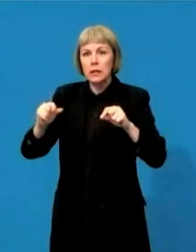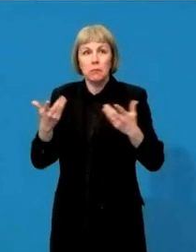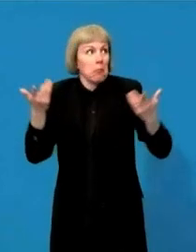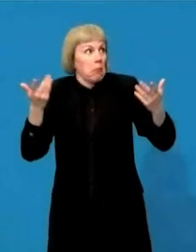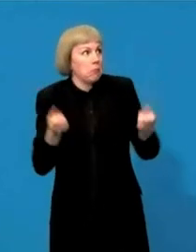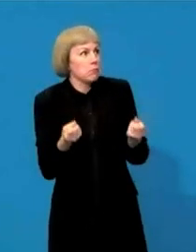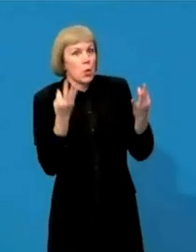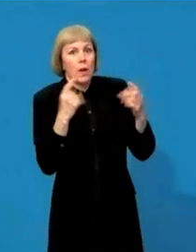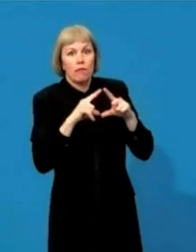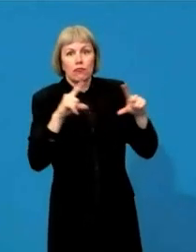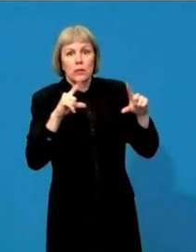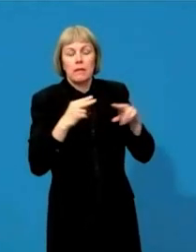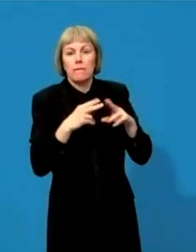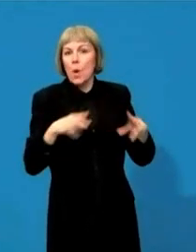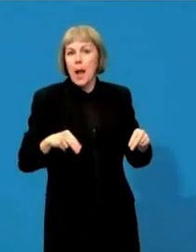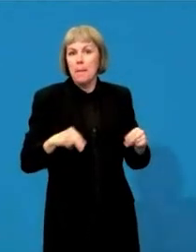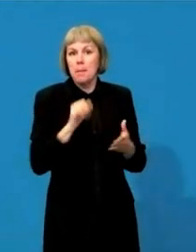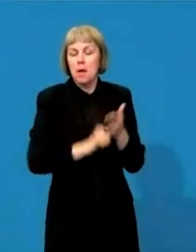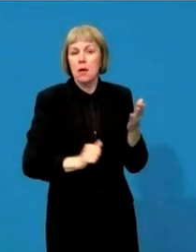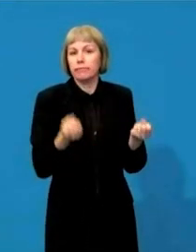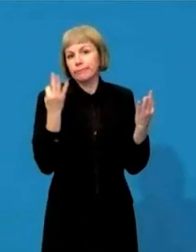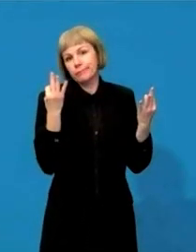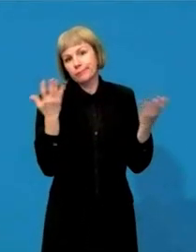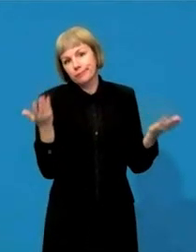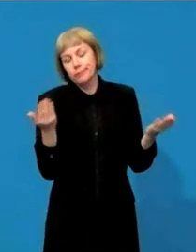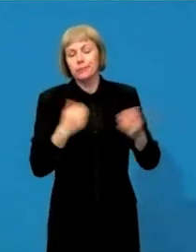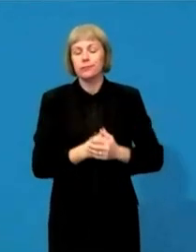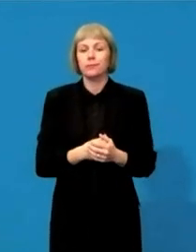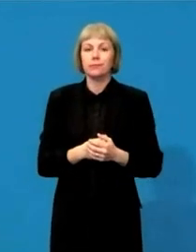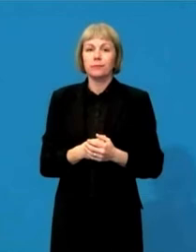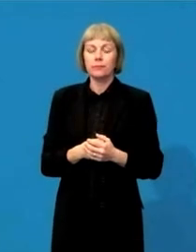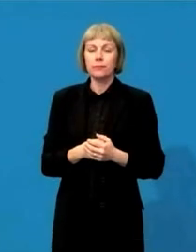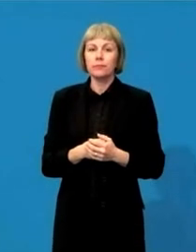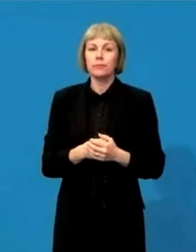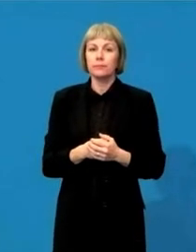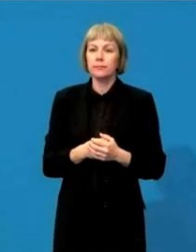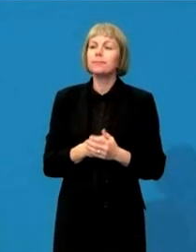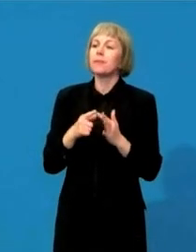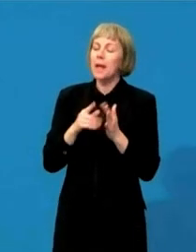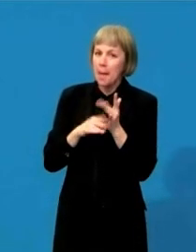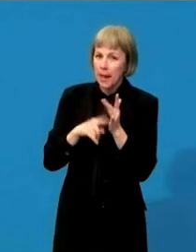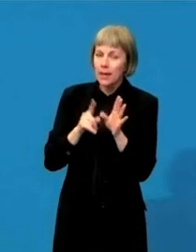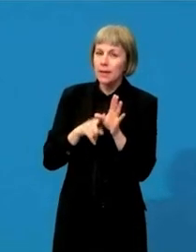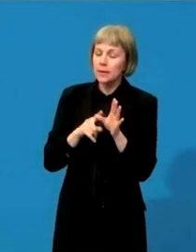Emily, you know, we've earlier spoken about solutions, but do you think the